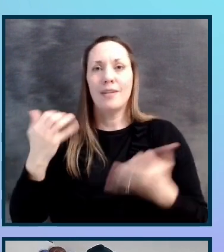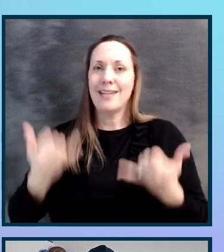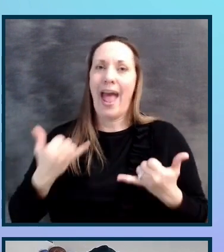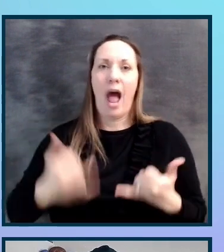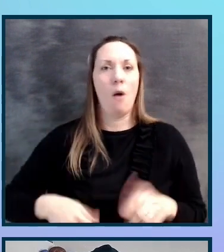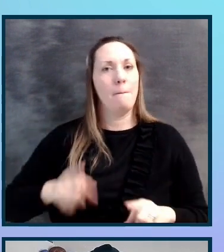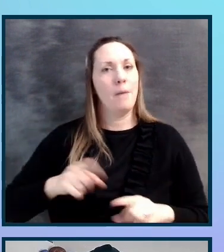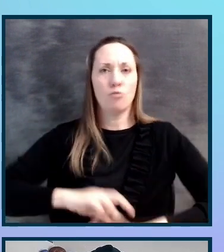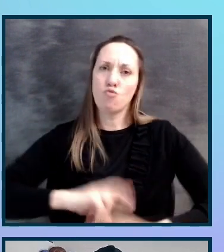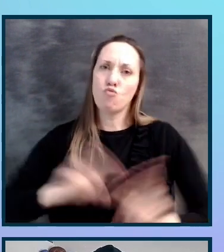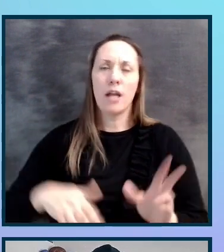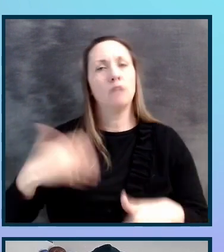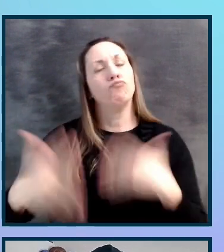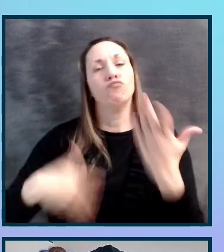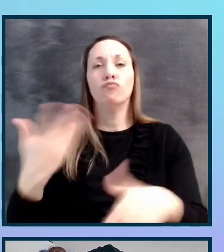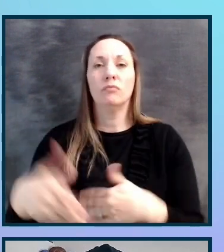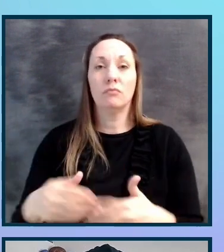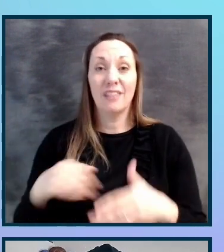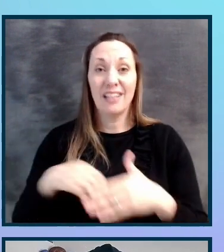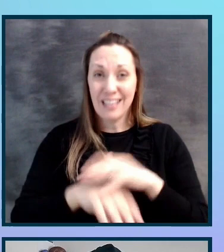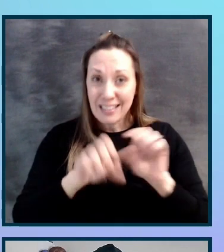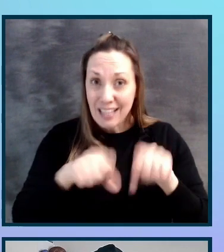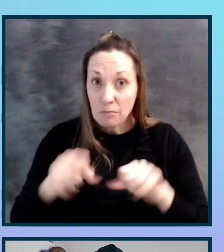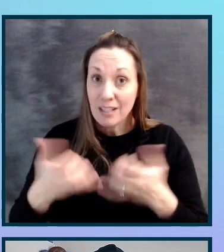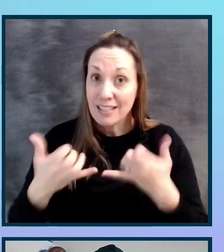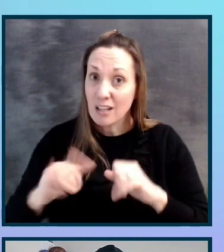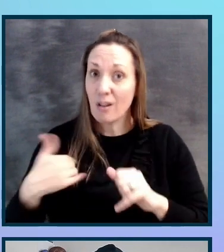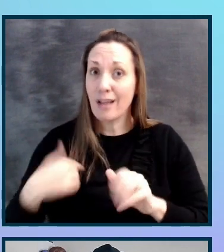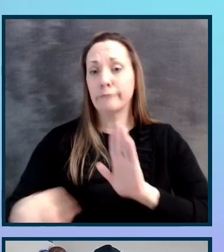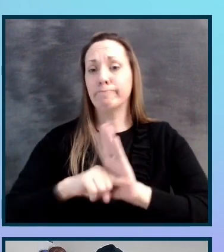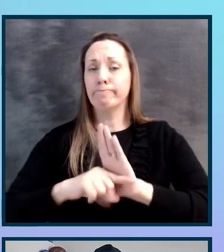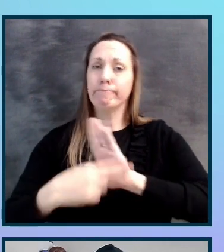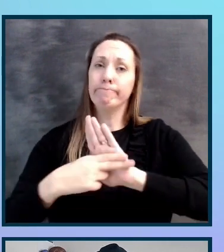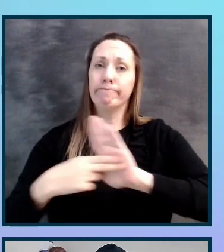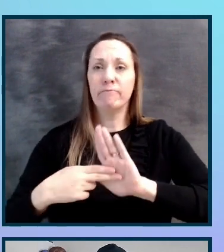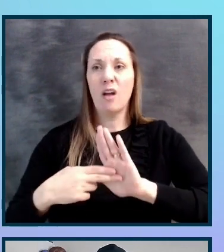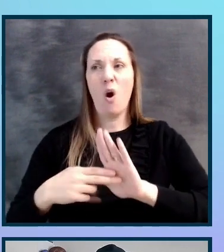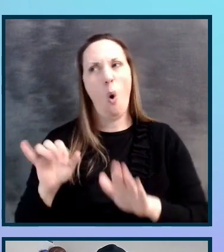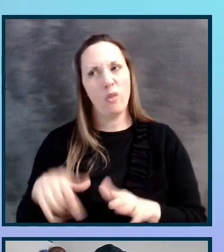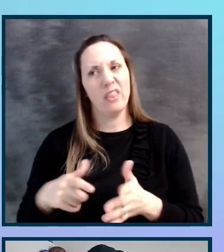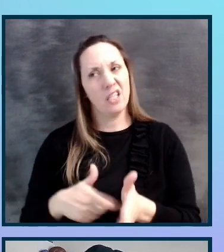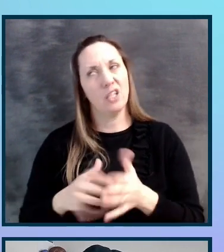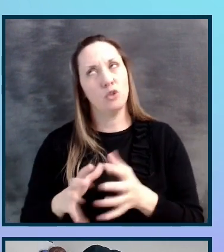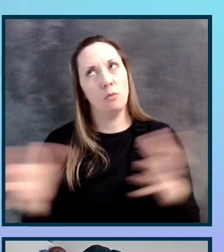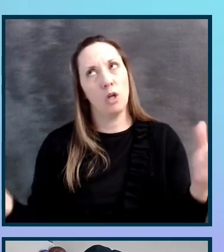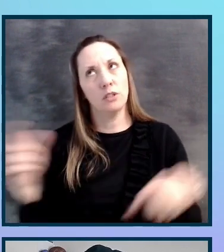is accessibility still has this stigma that is a time-consuming process that slows everything down.